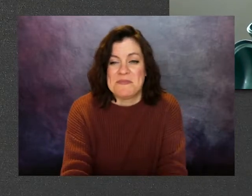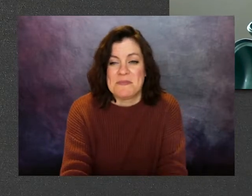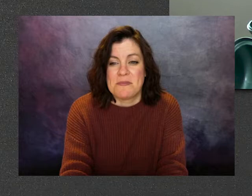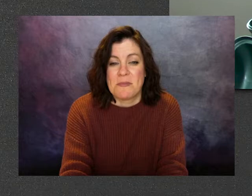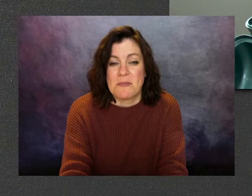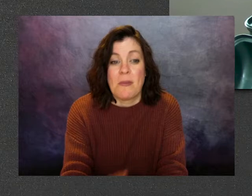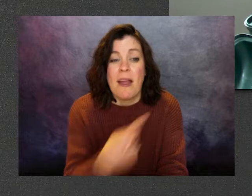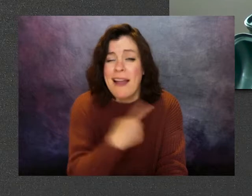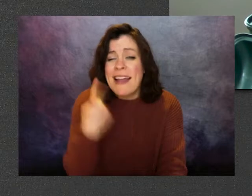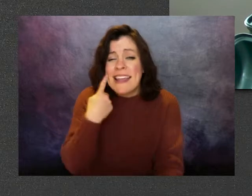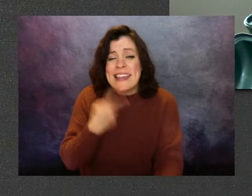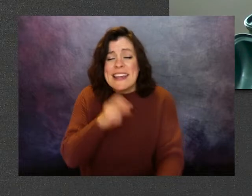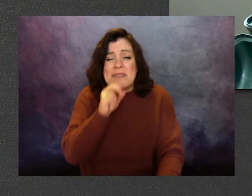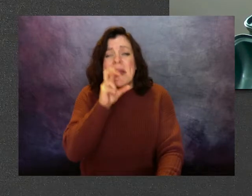Take a deep breath Jelly bean.